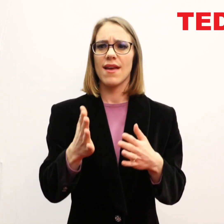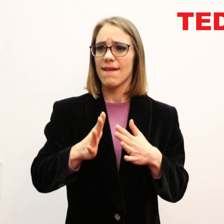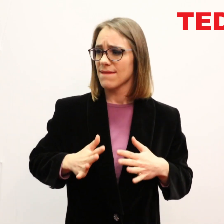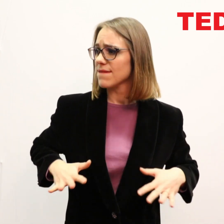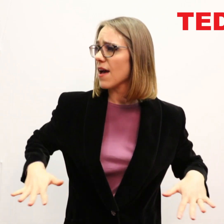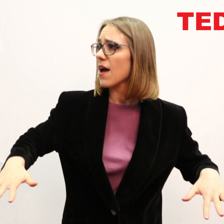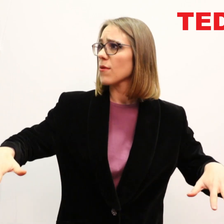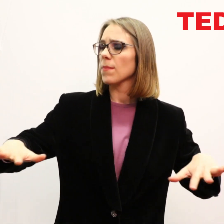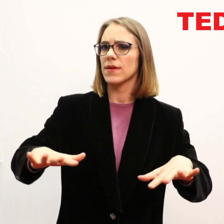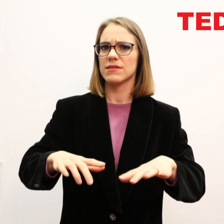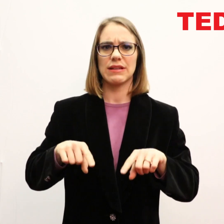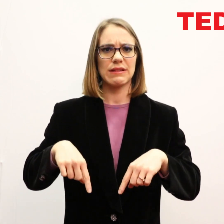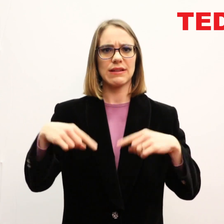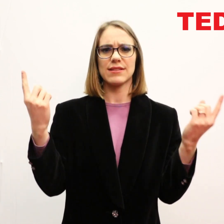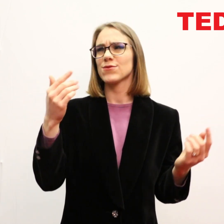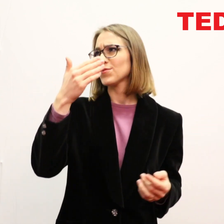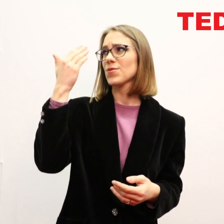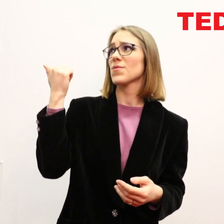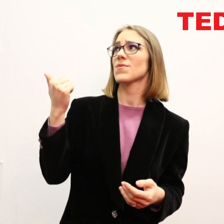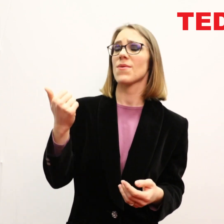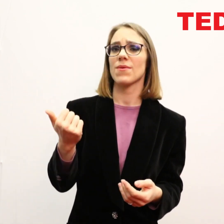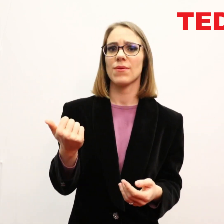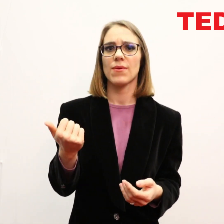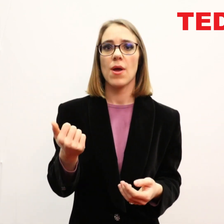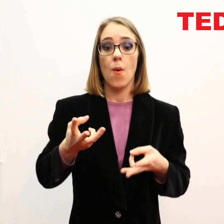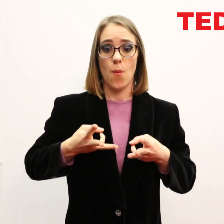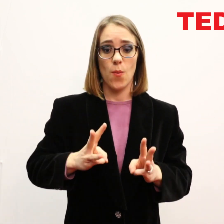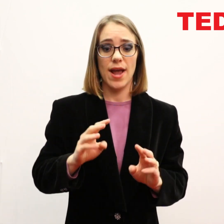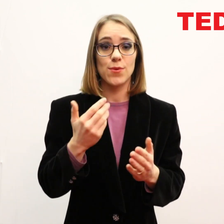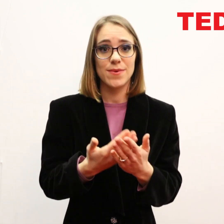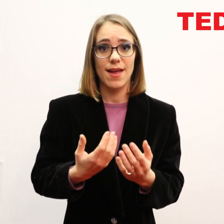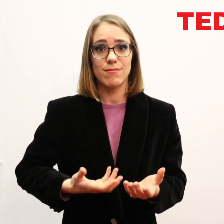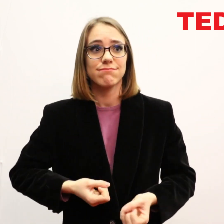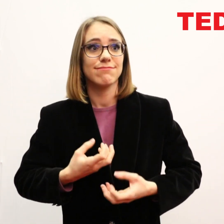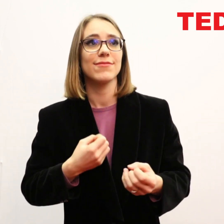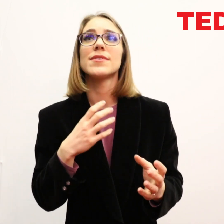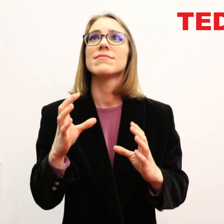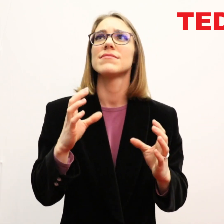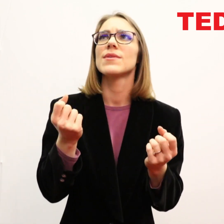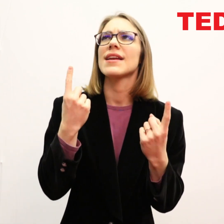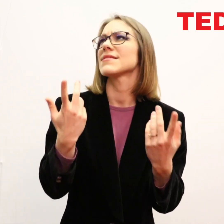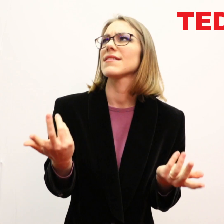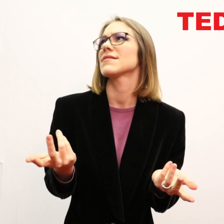You are in an unfamiliar environment with no means to convey engagement or understanding.